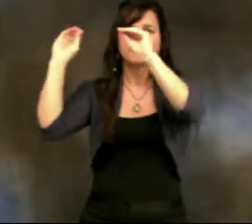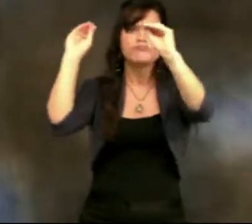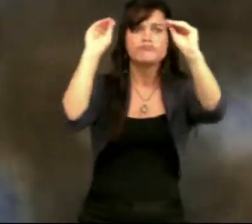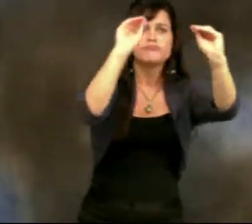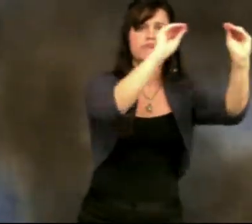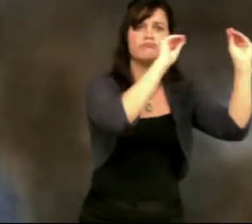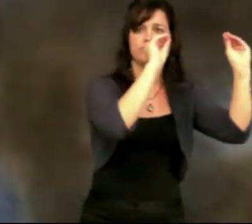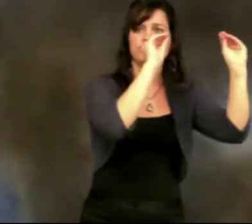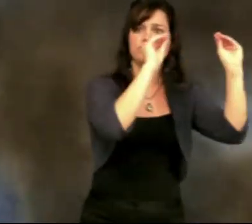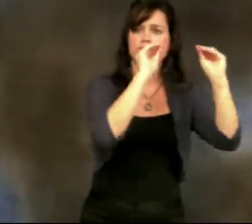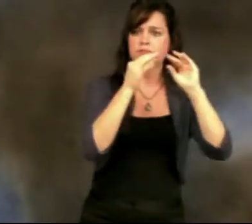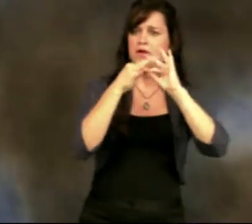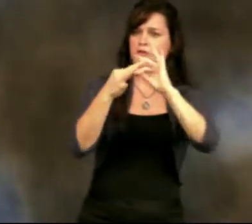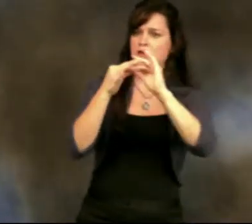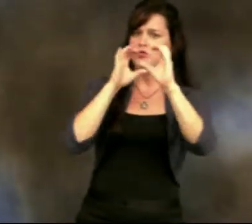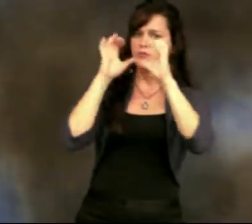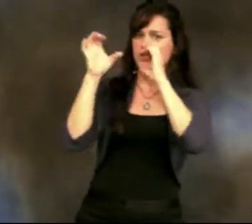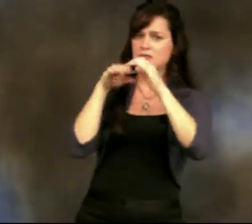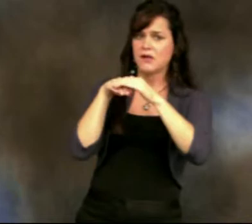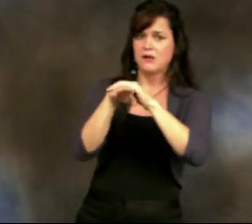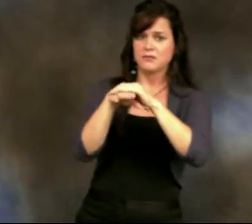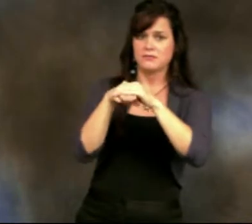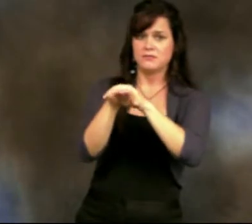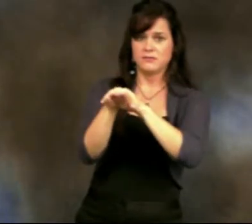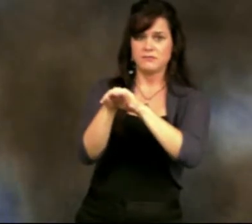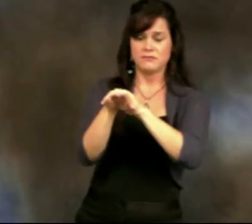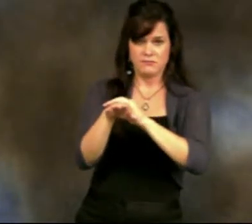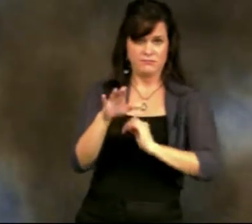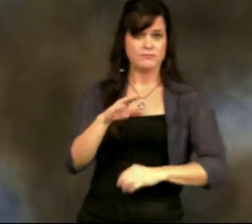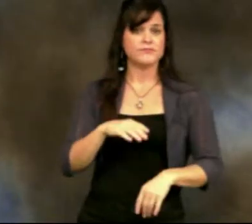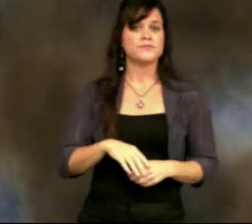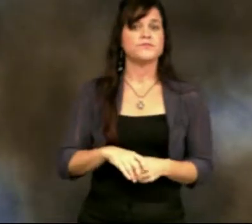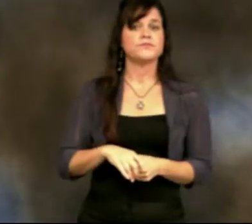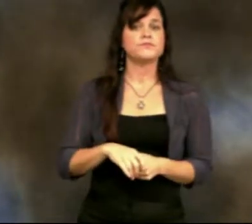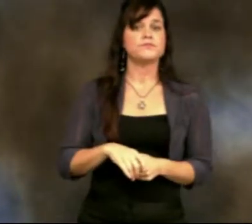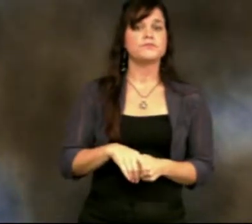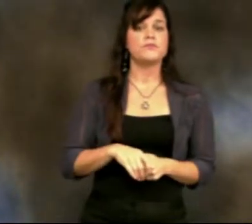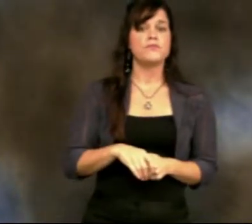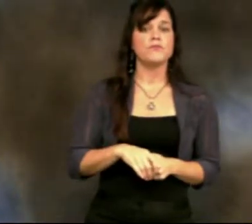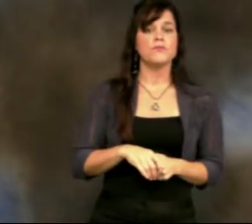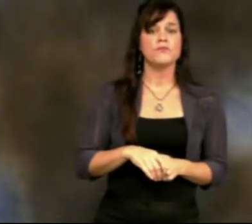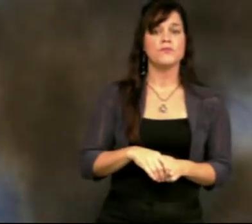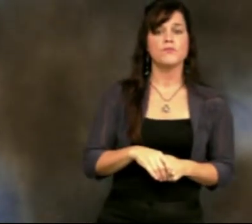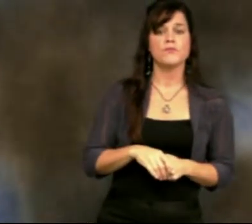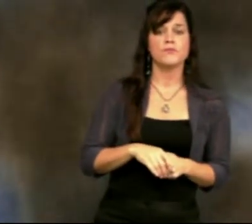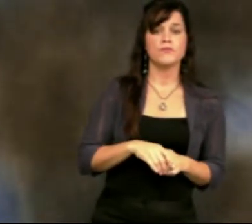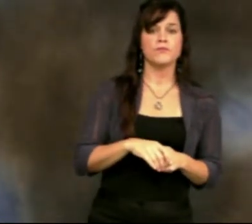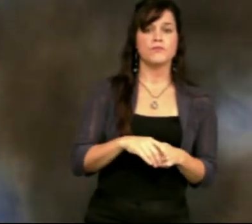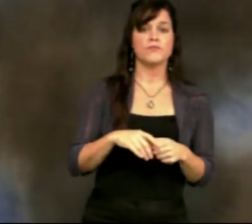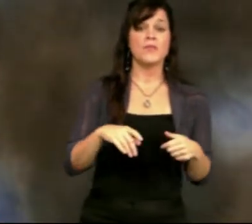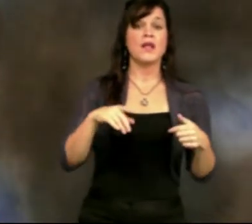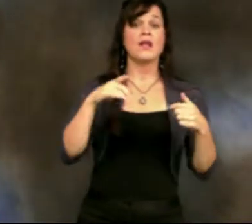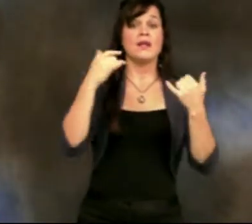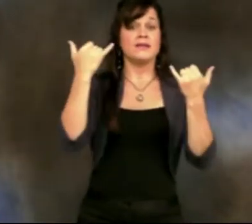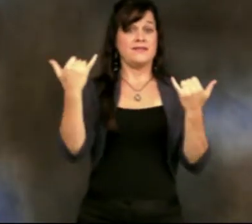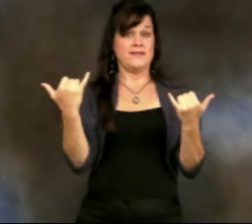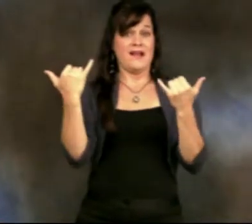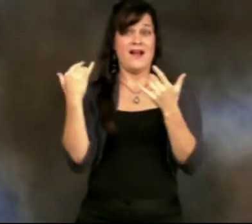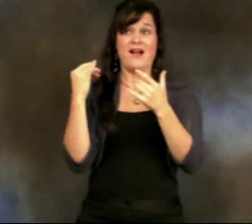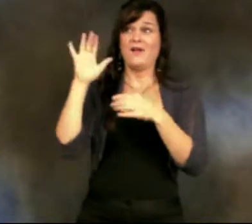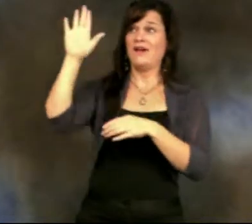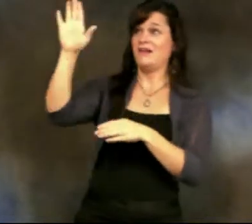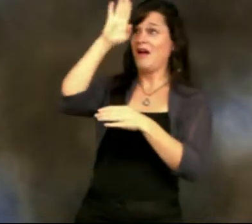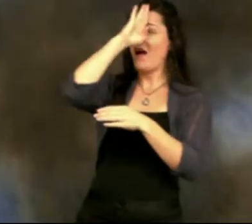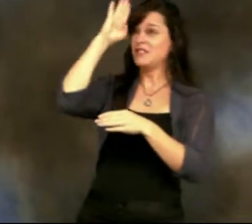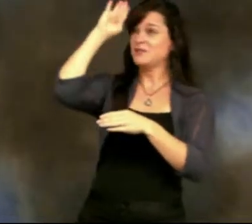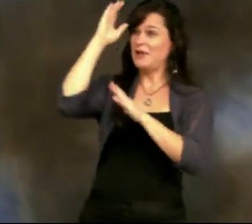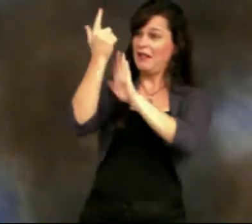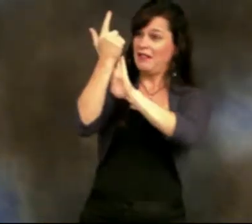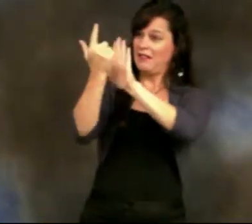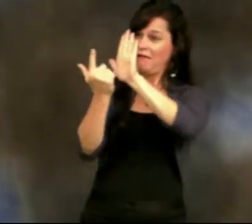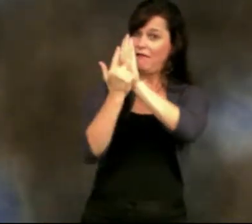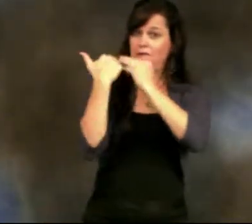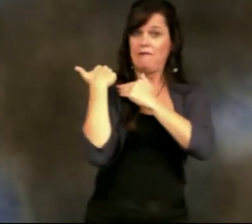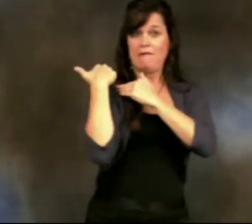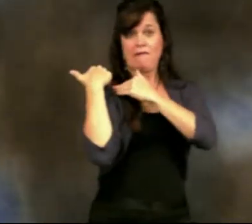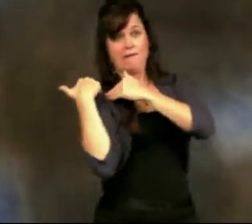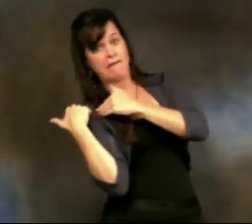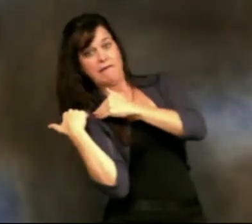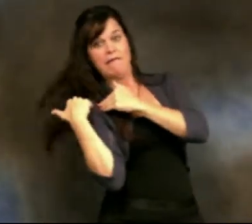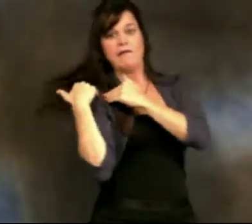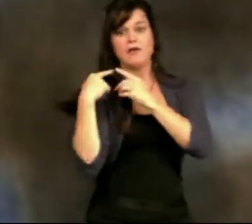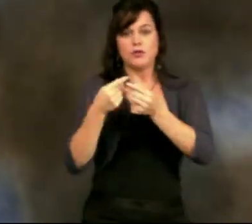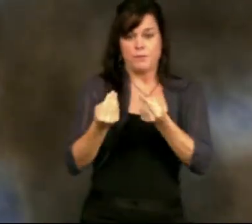to train health care staff on the importance and logistics of providing communication access.